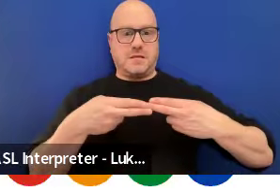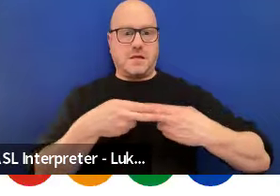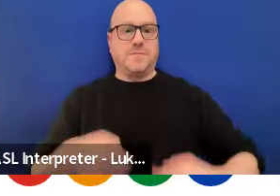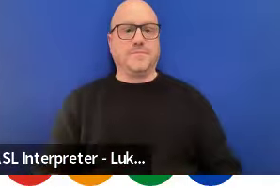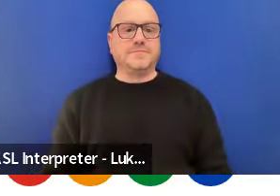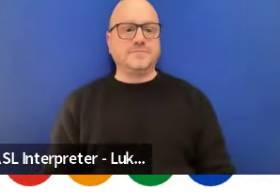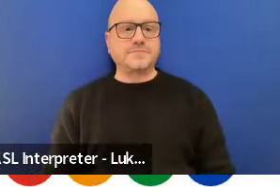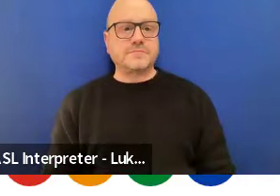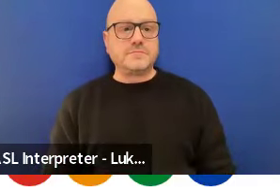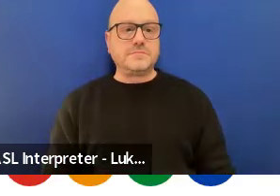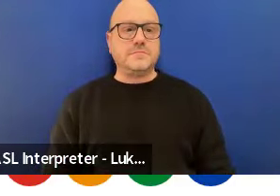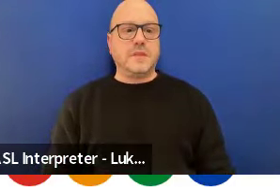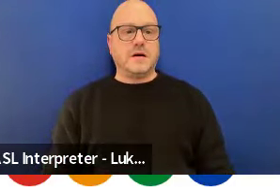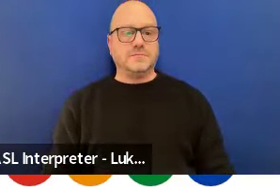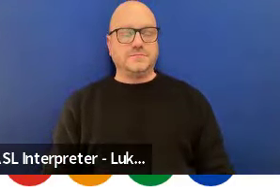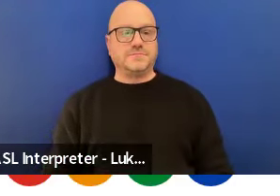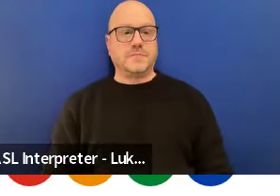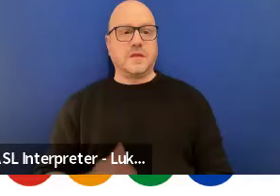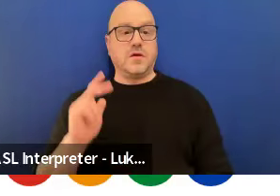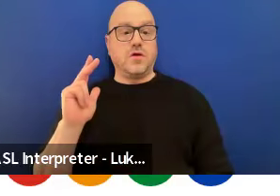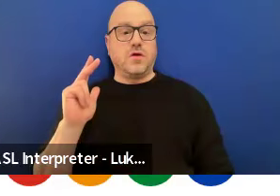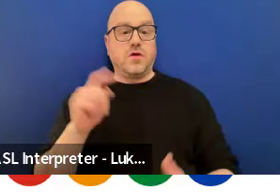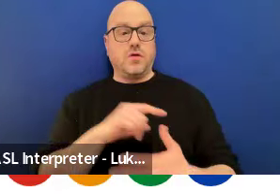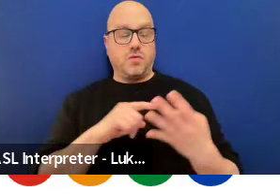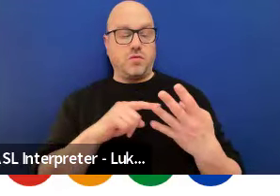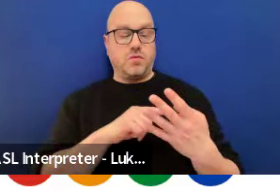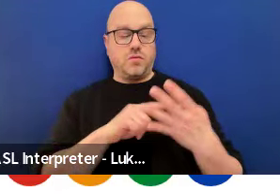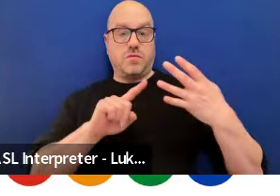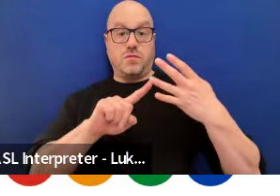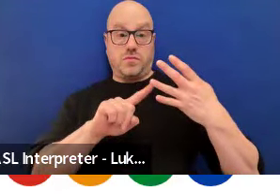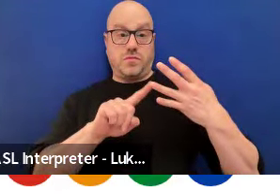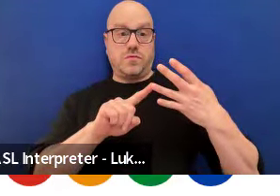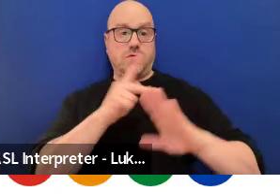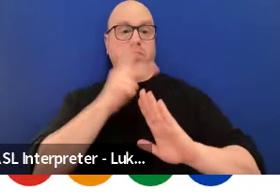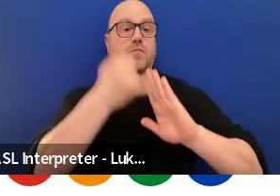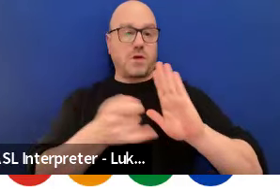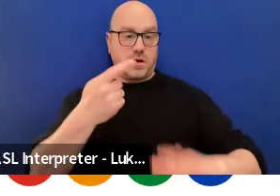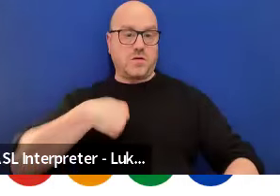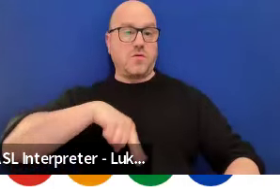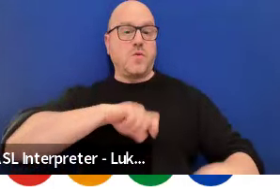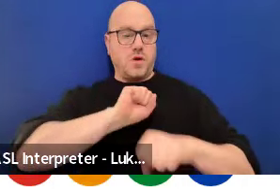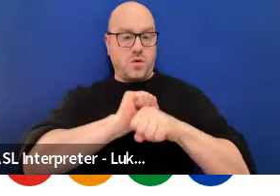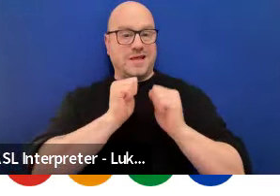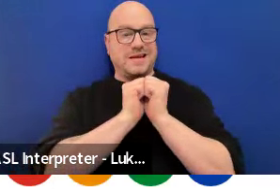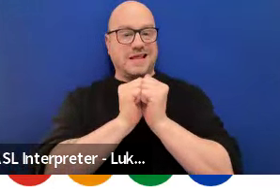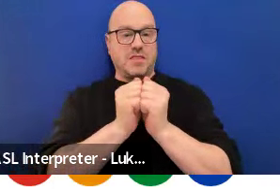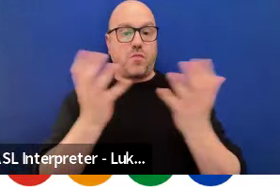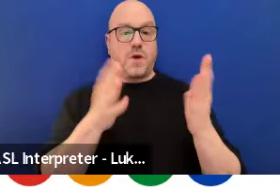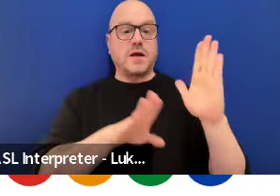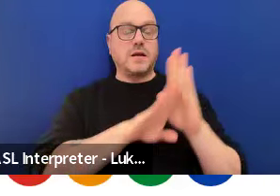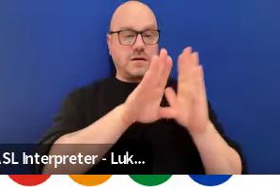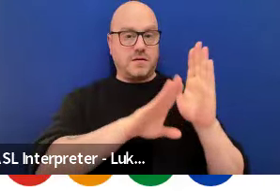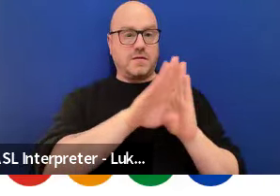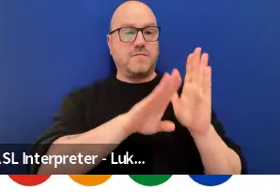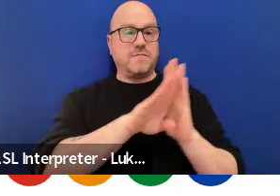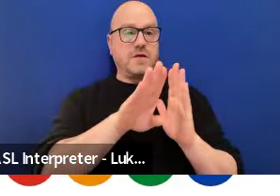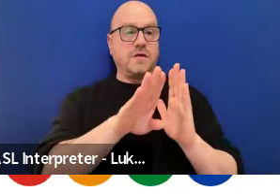NEXT SLIDE.